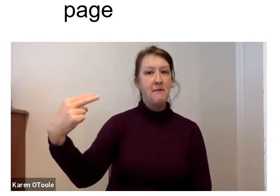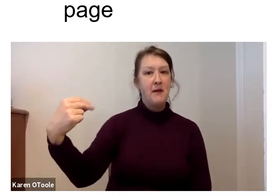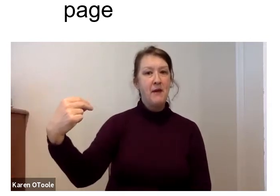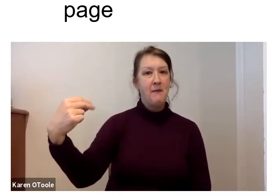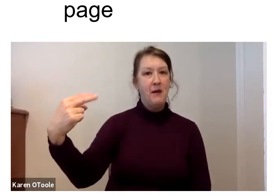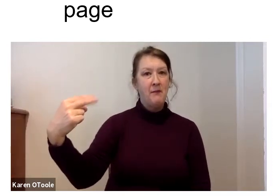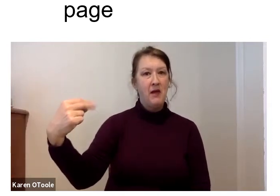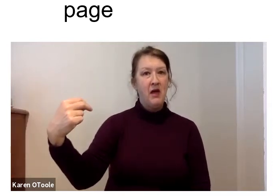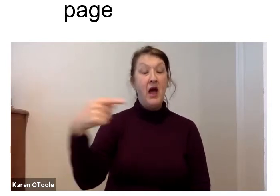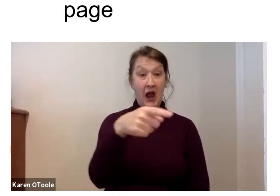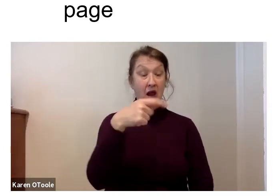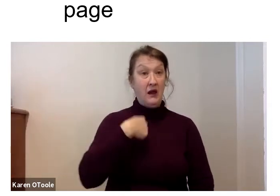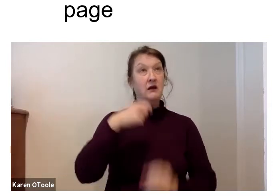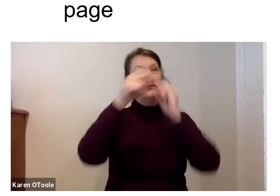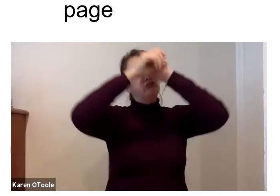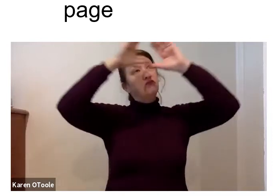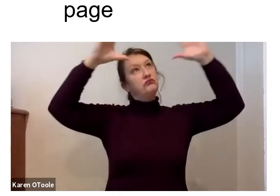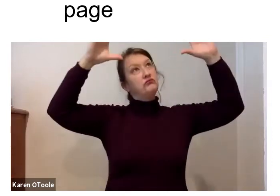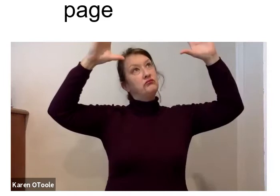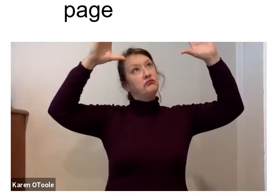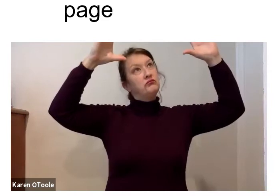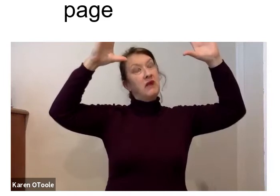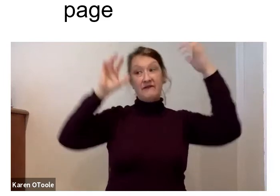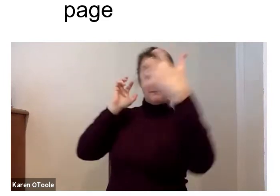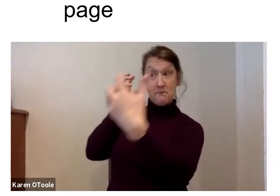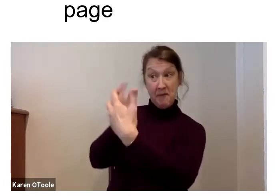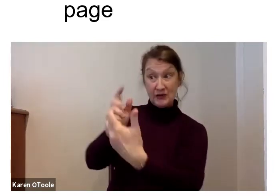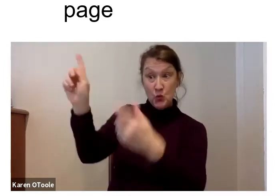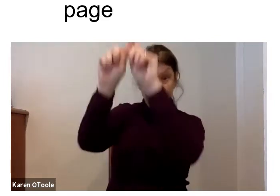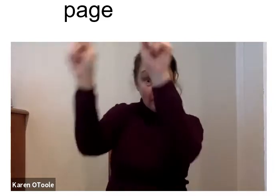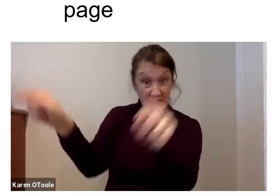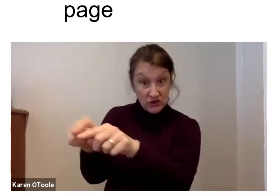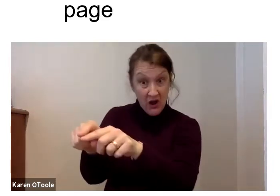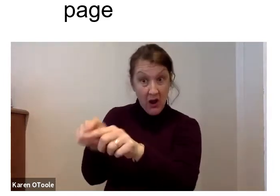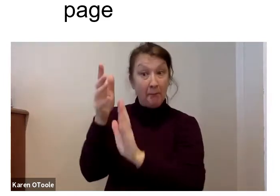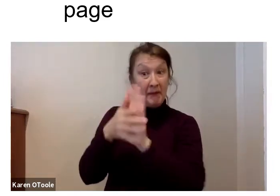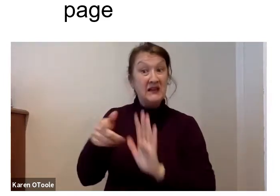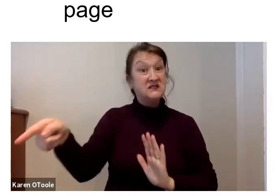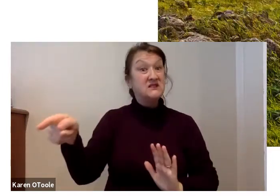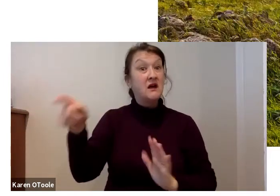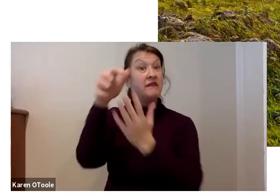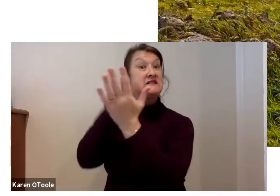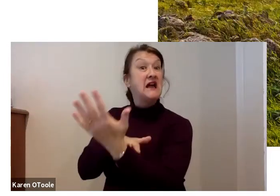what is there and that is a good example of alt text. Here is an example.